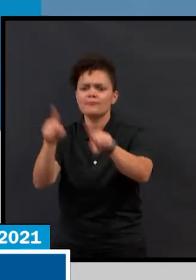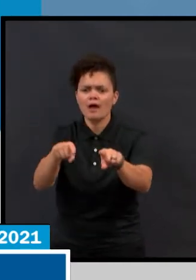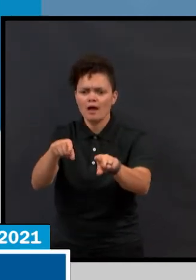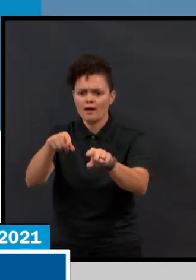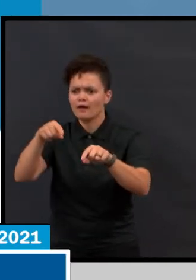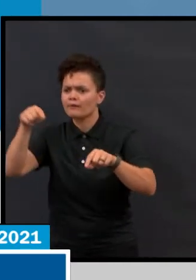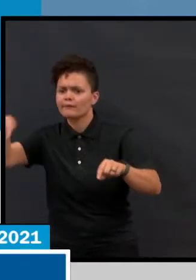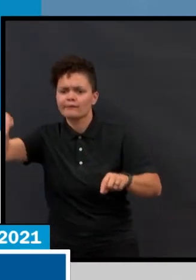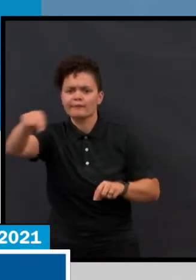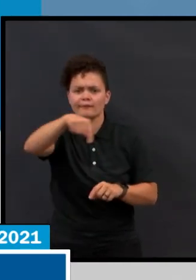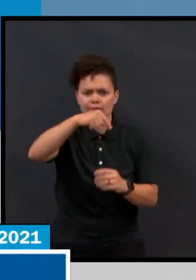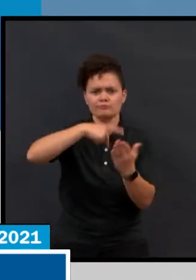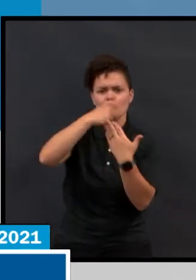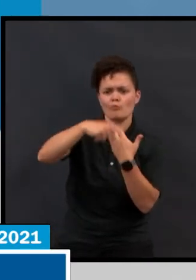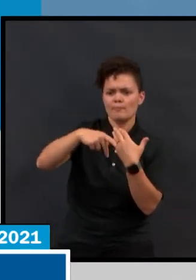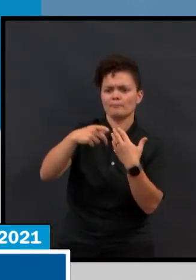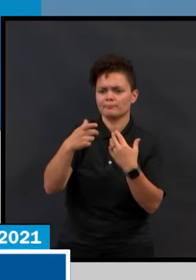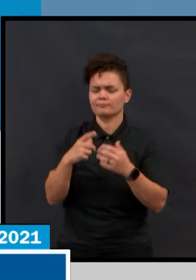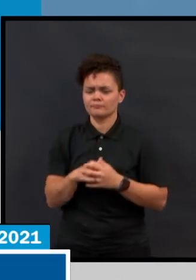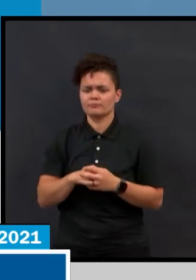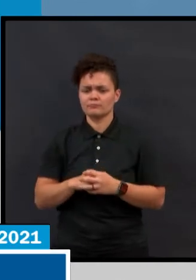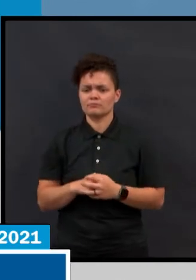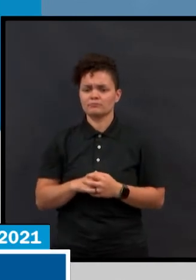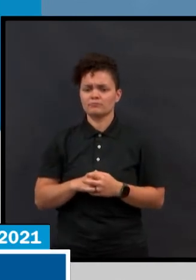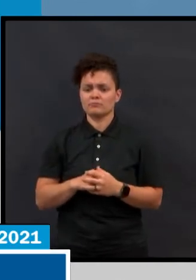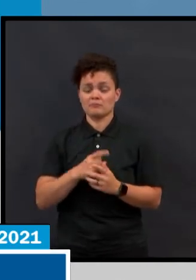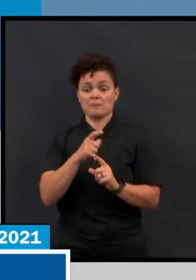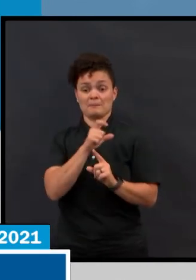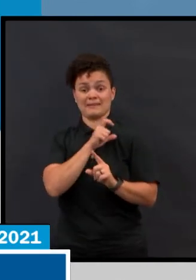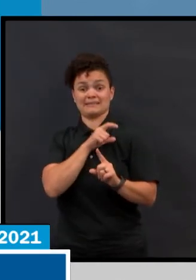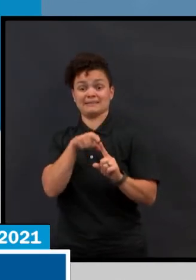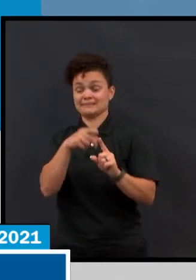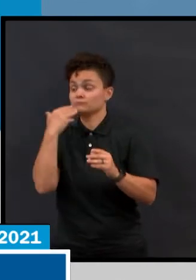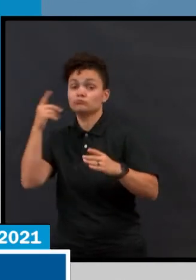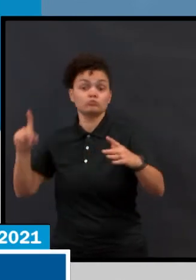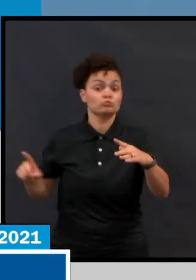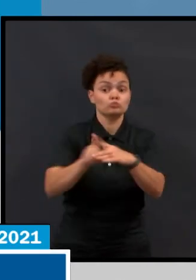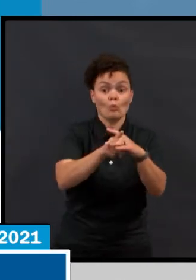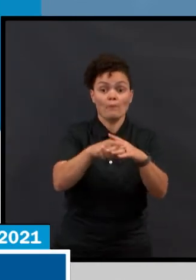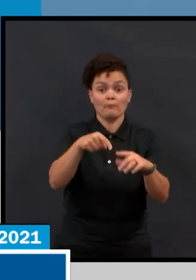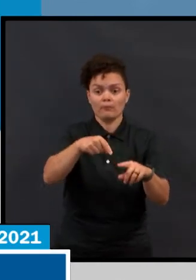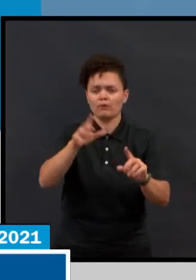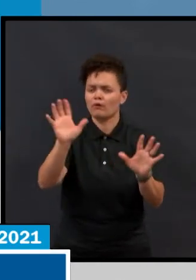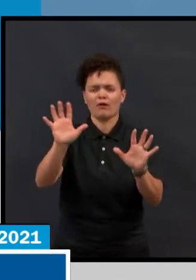of police force uh to some of the crises that we're seeing particularly when they are more of a